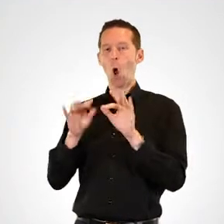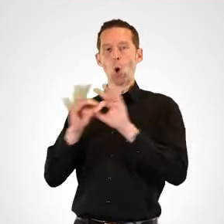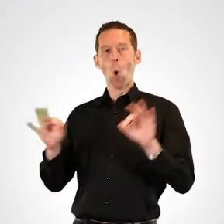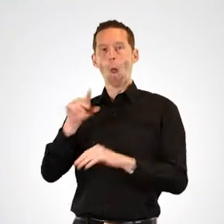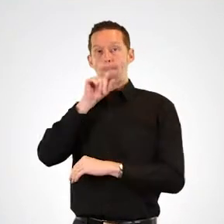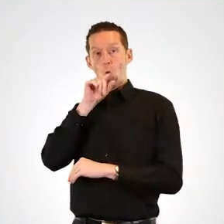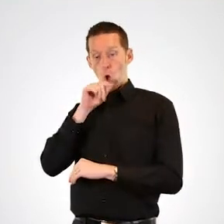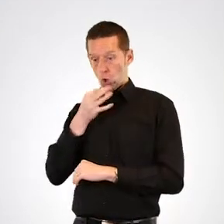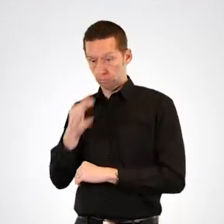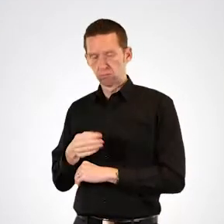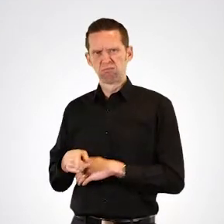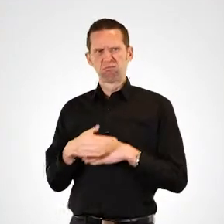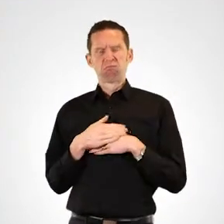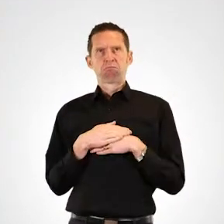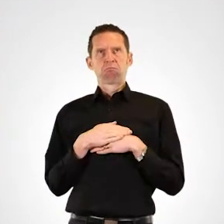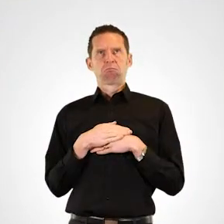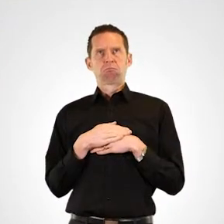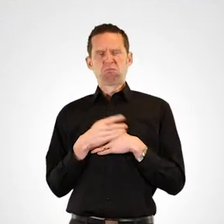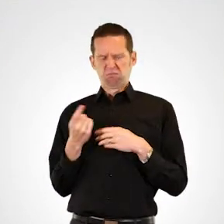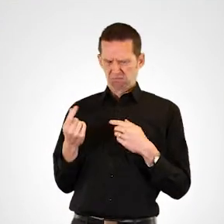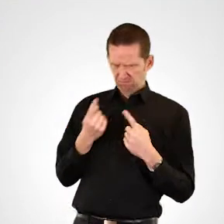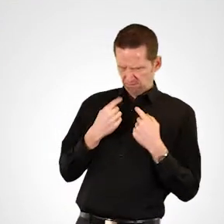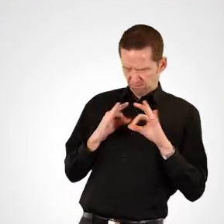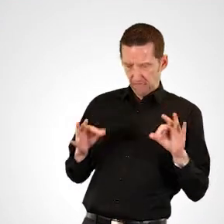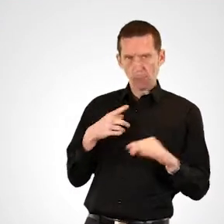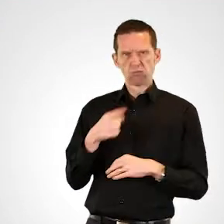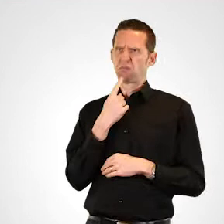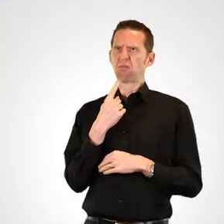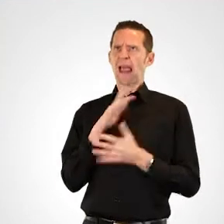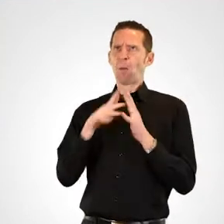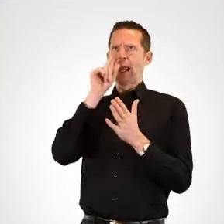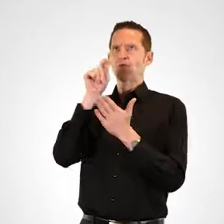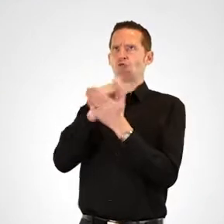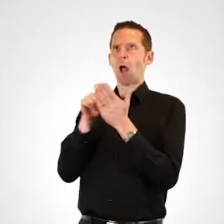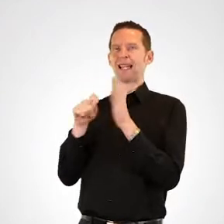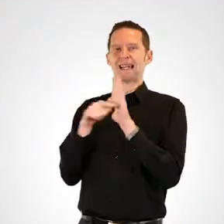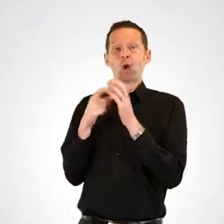they sit back and look extremely puzzled because they can't understand how you can write a negative.